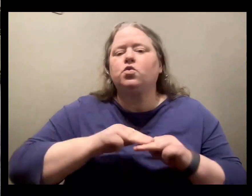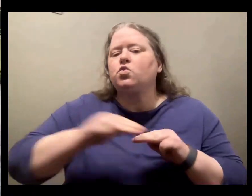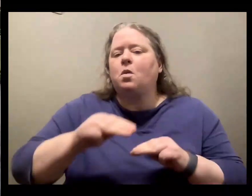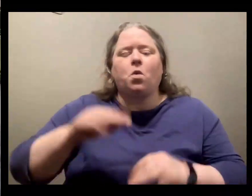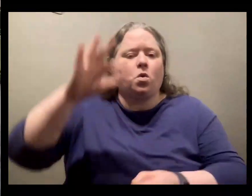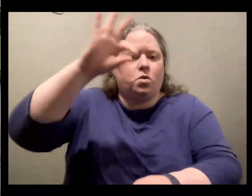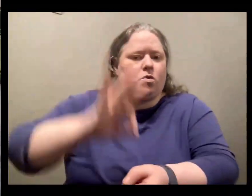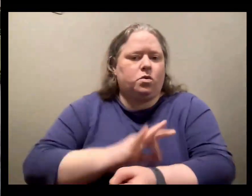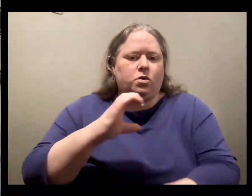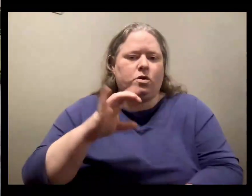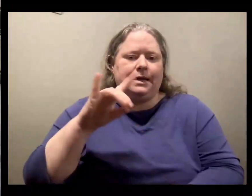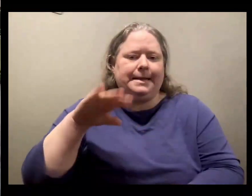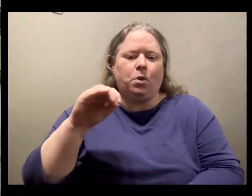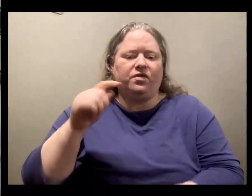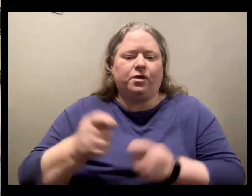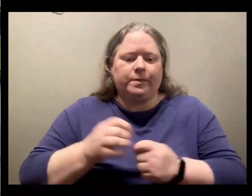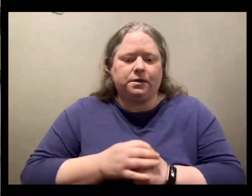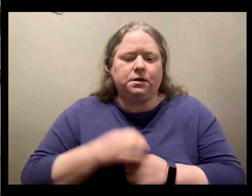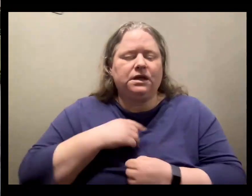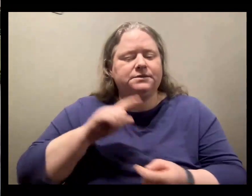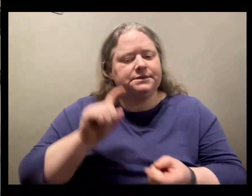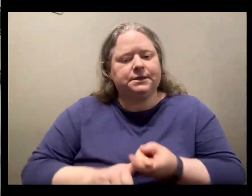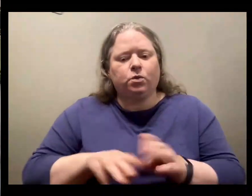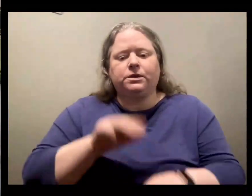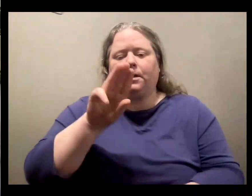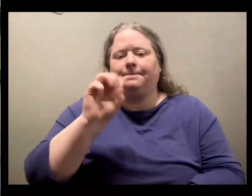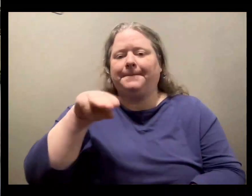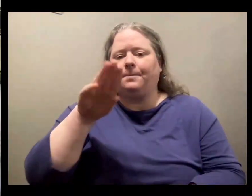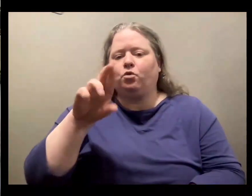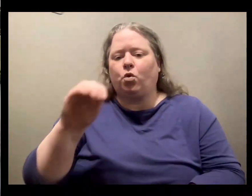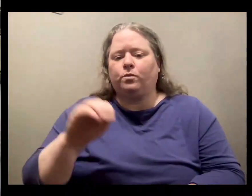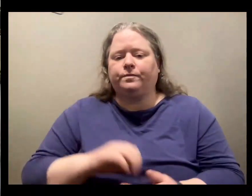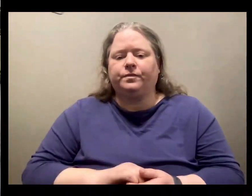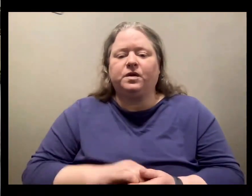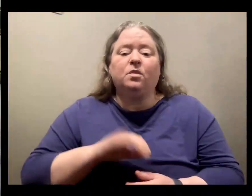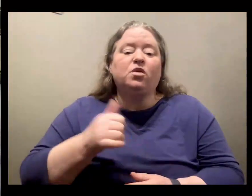No more chemotherapy. I’ll stick with the Pembro.